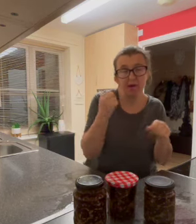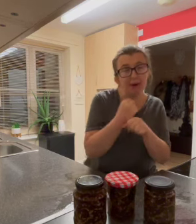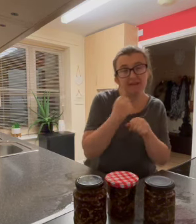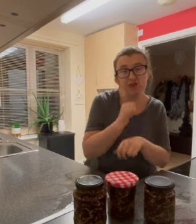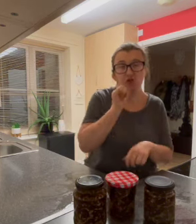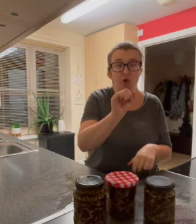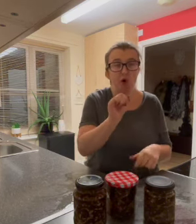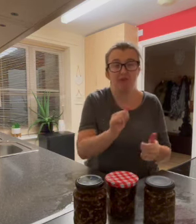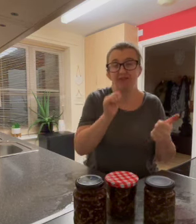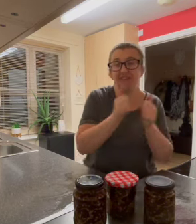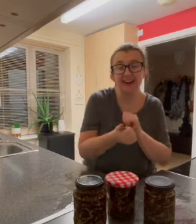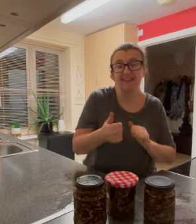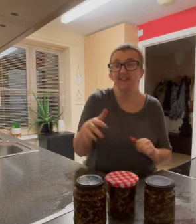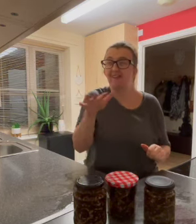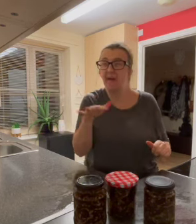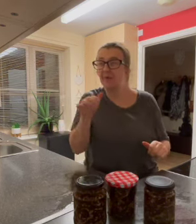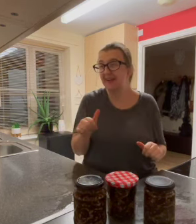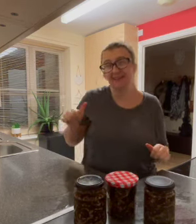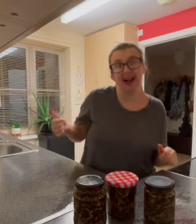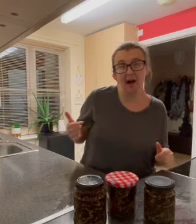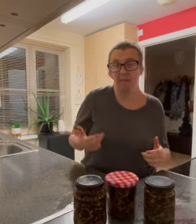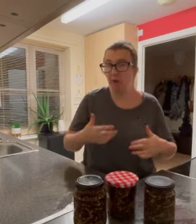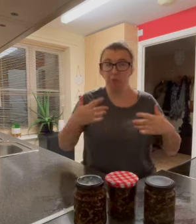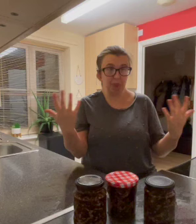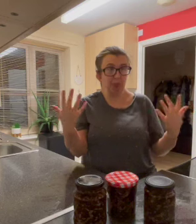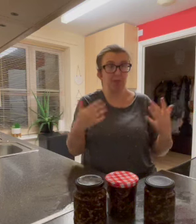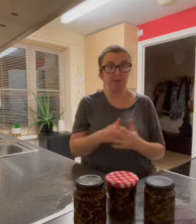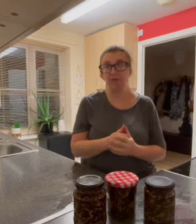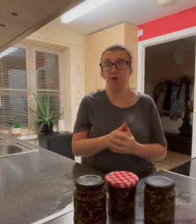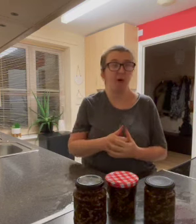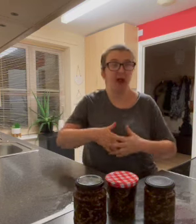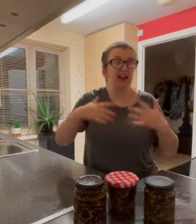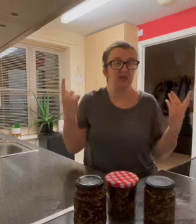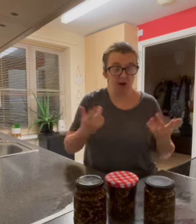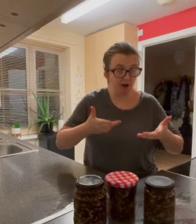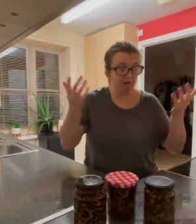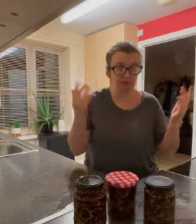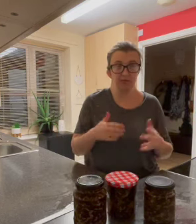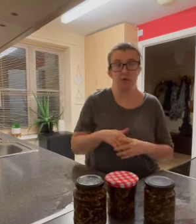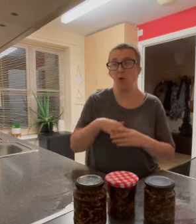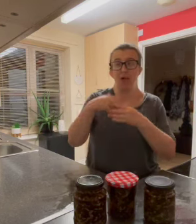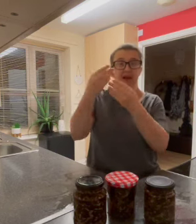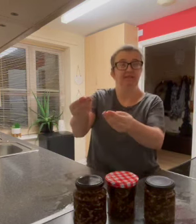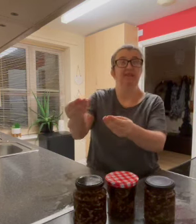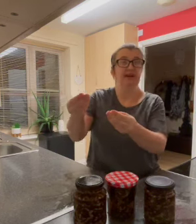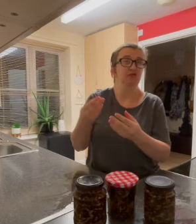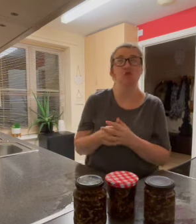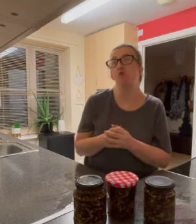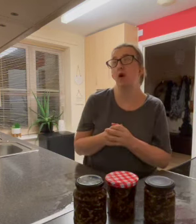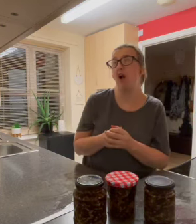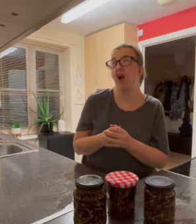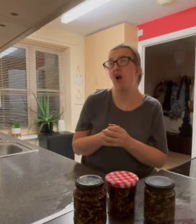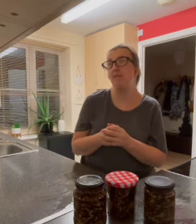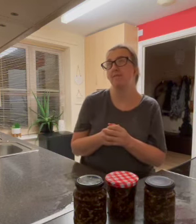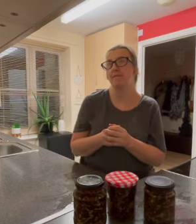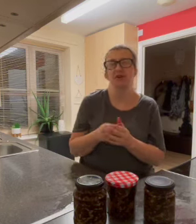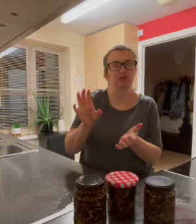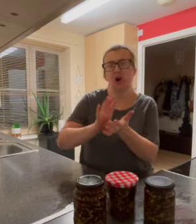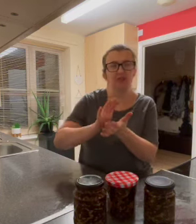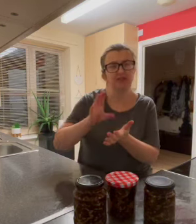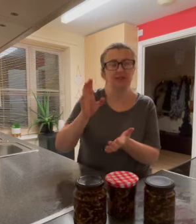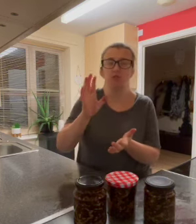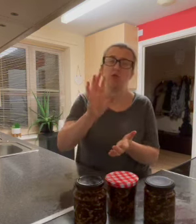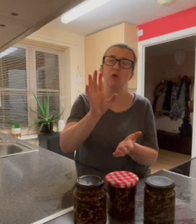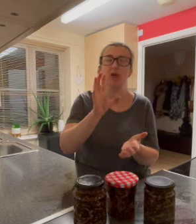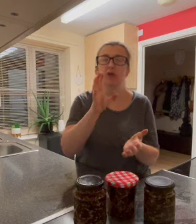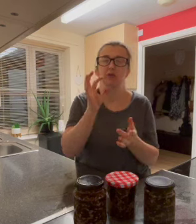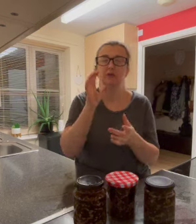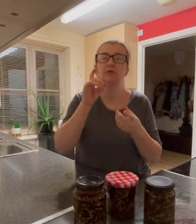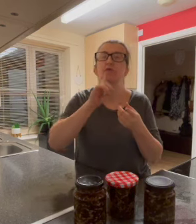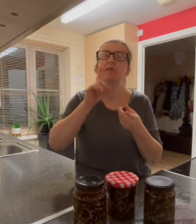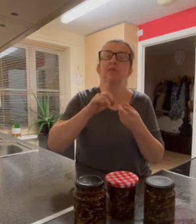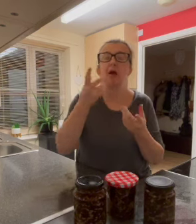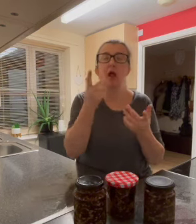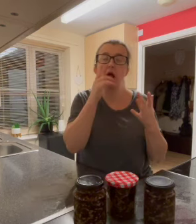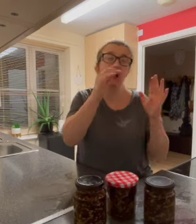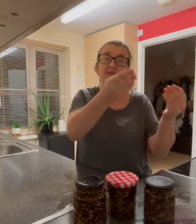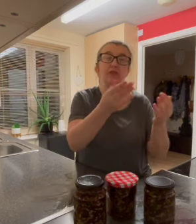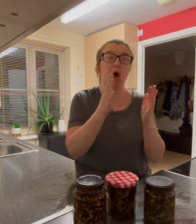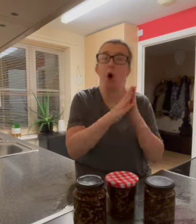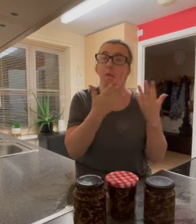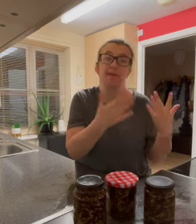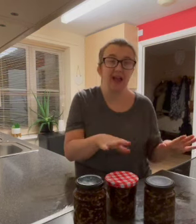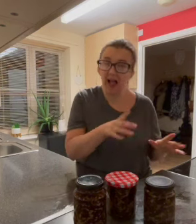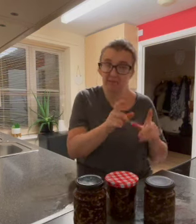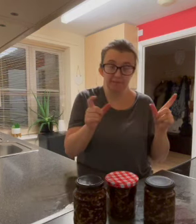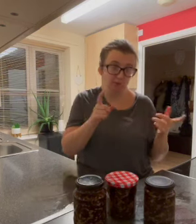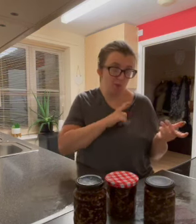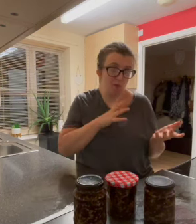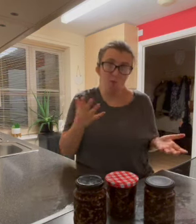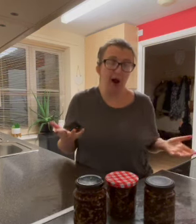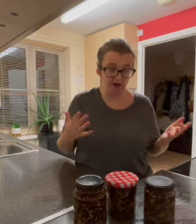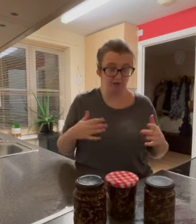Again you can make it for your friend, family, neighbour or why not give it to soup kitchen for homeless people.